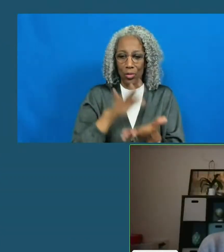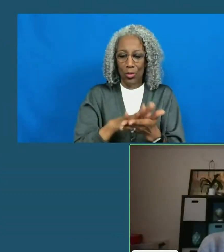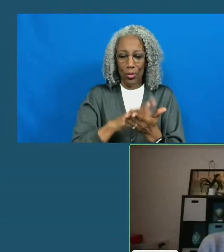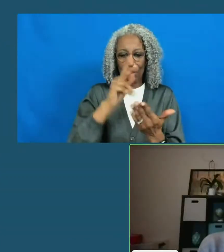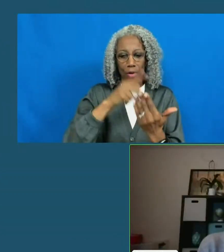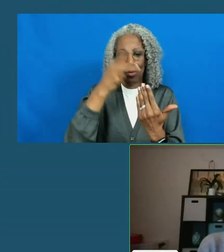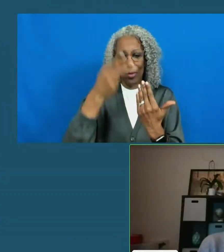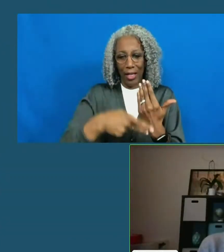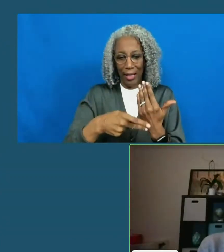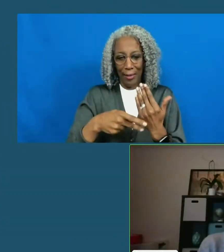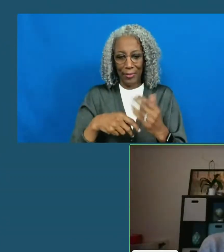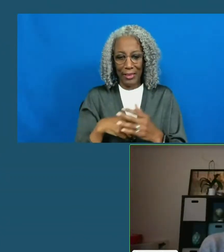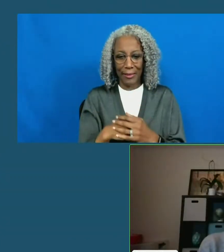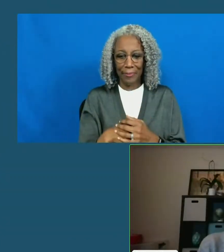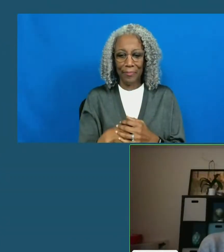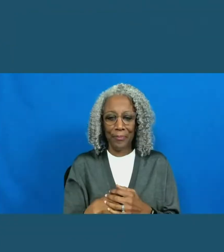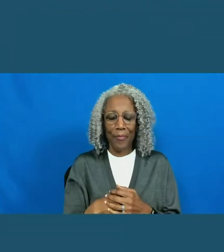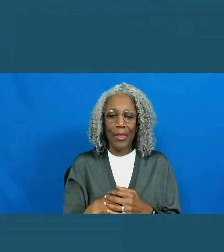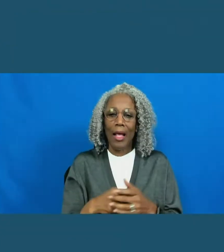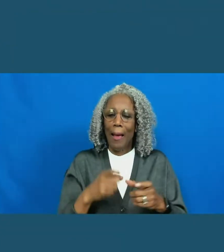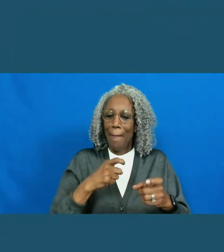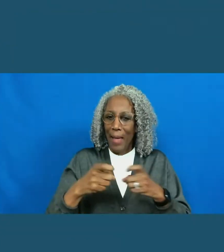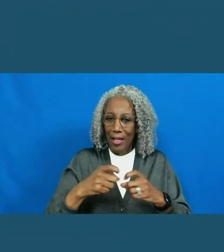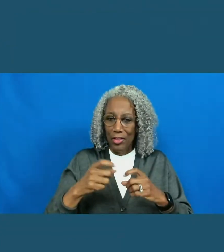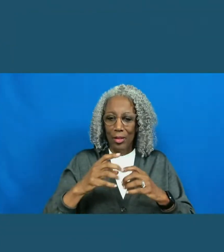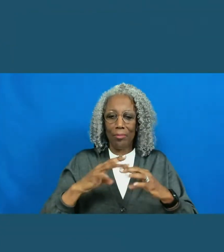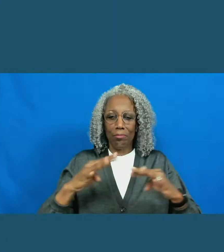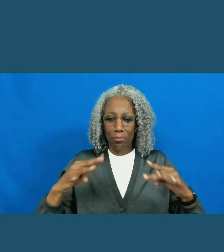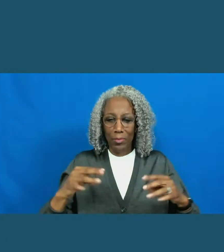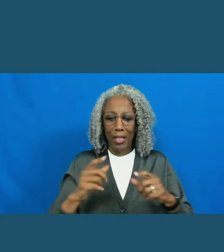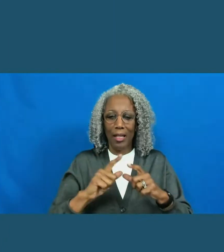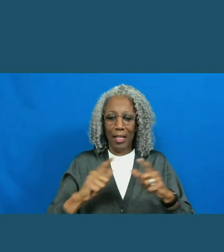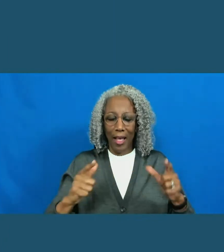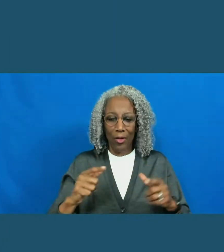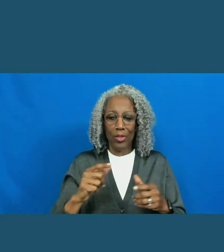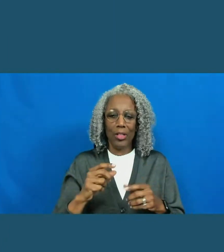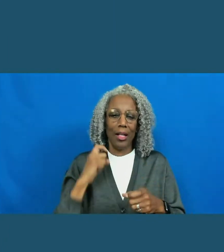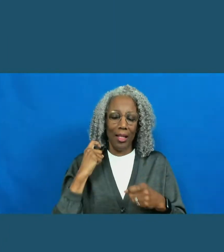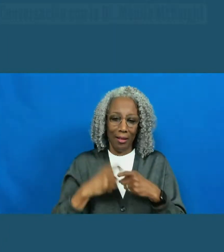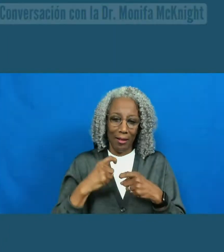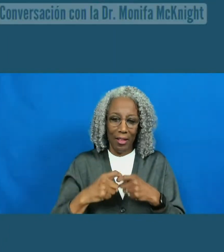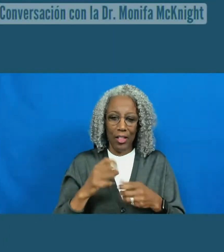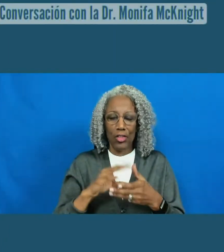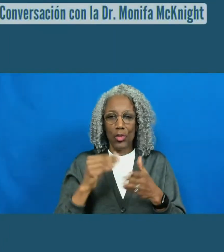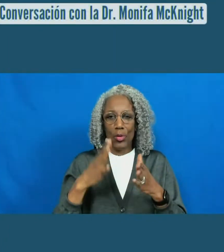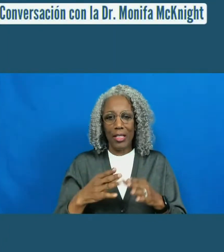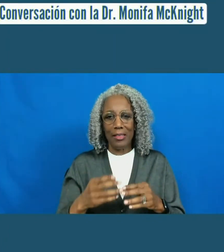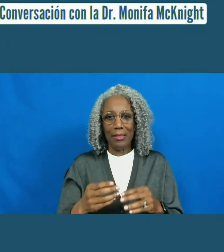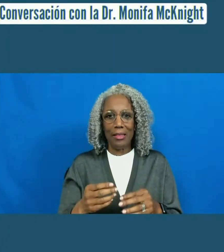manager for elementary and middle school programs. Um emerging water, cultural